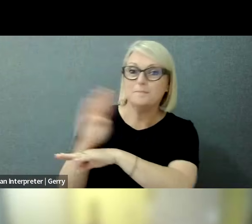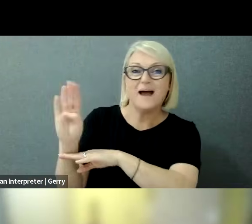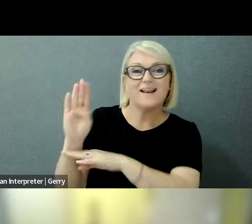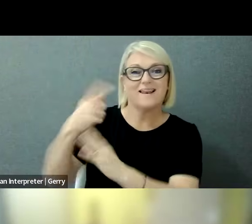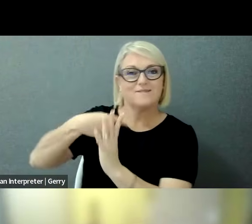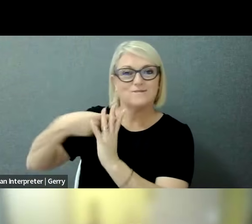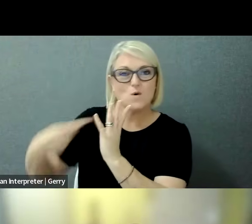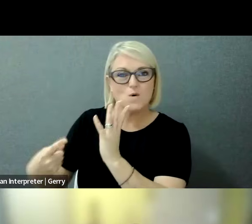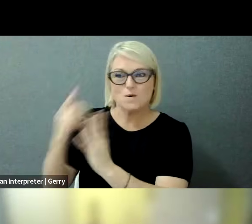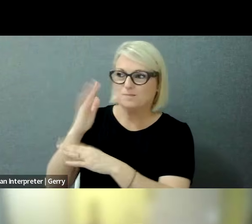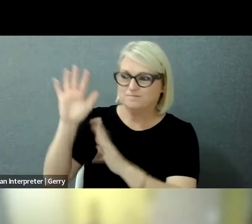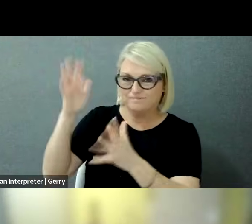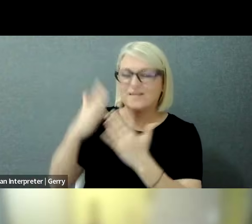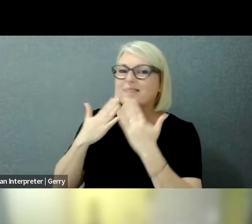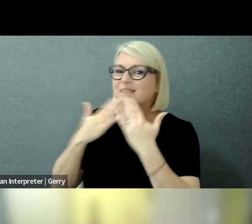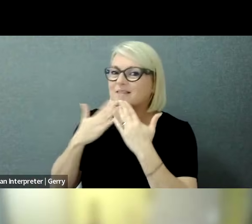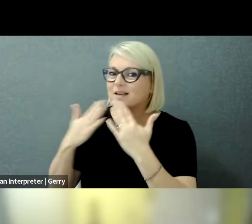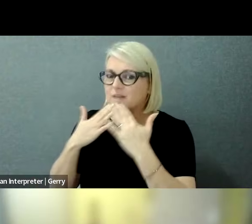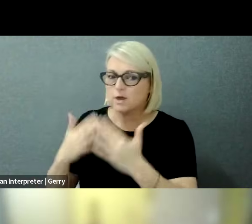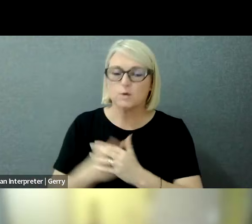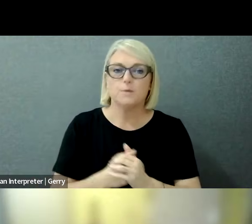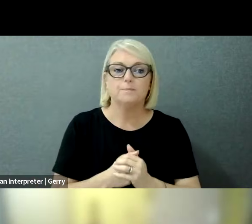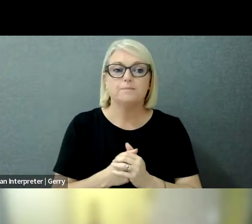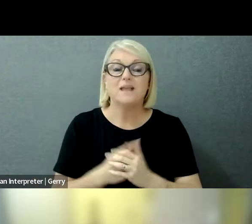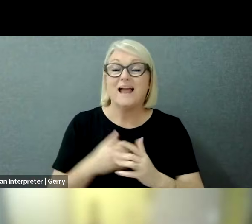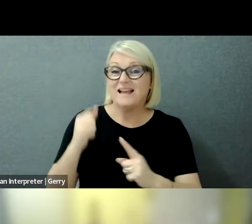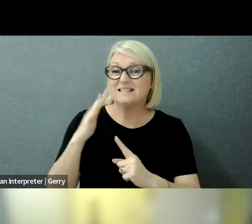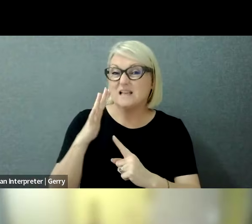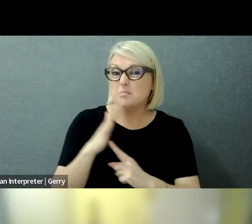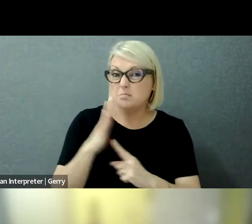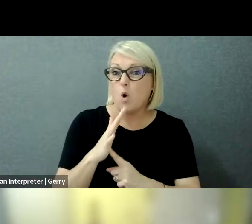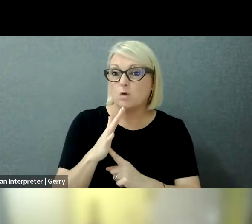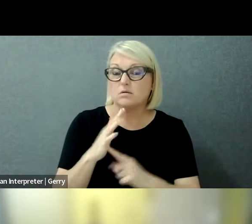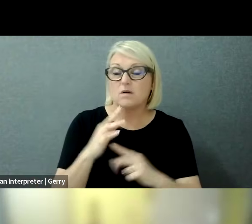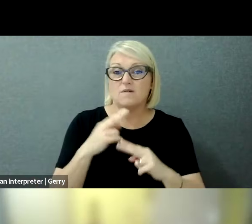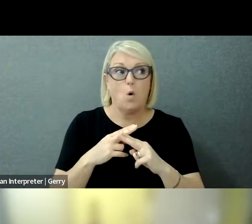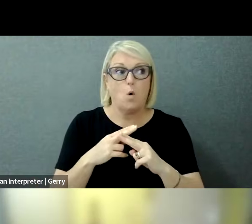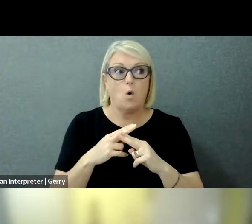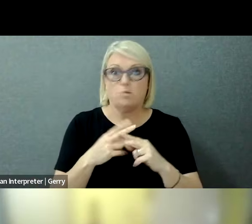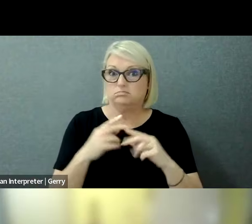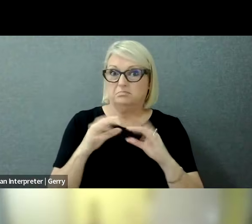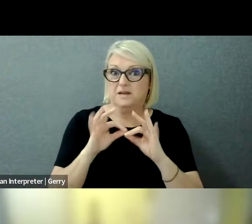sincerely thank them again. This is an important part of BSL's work to achieve an Australia free